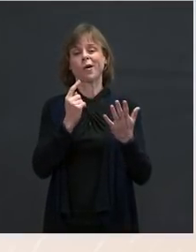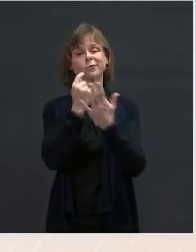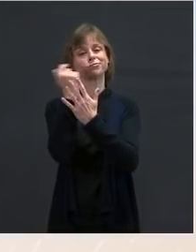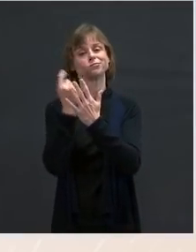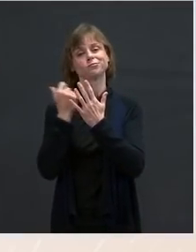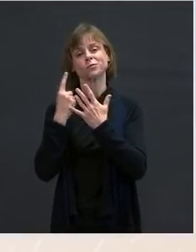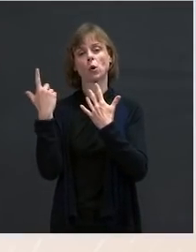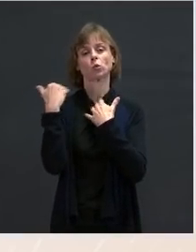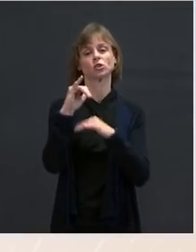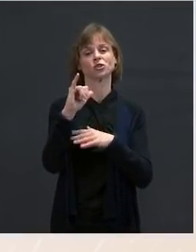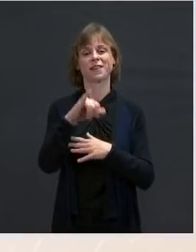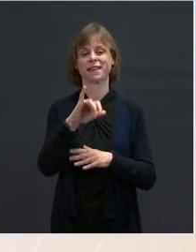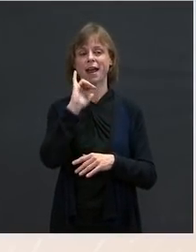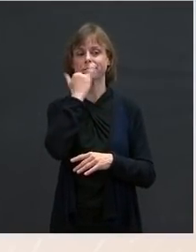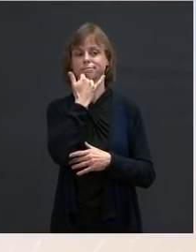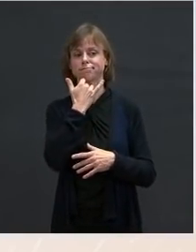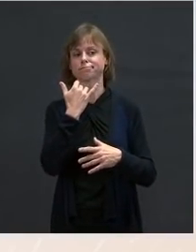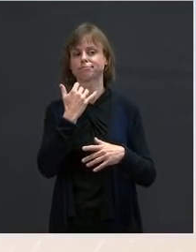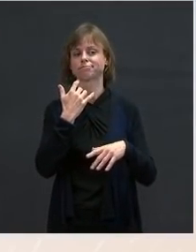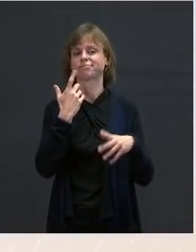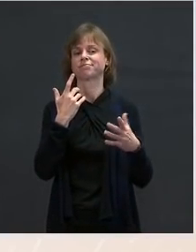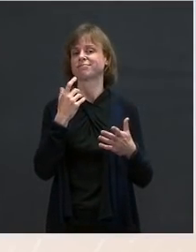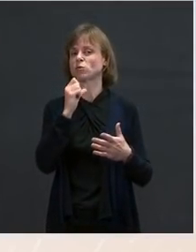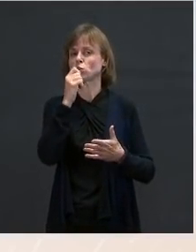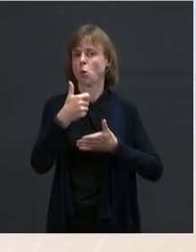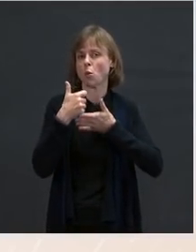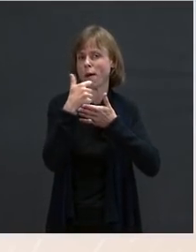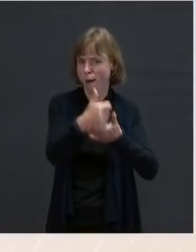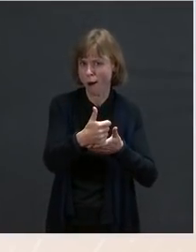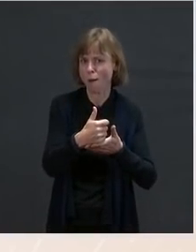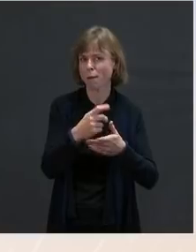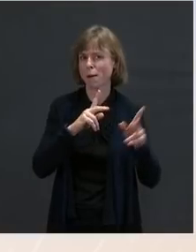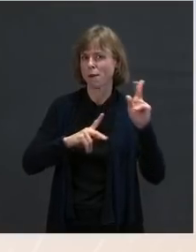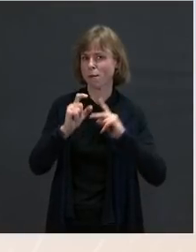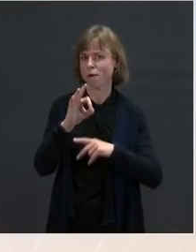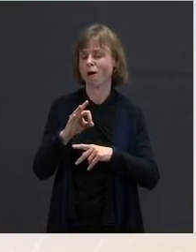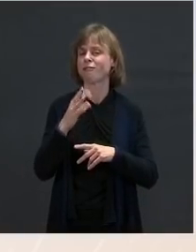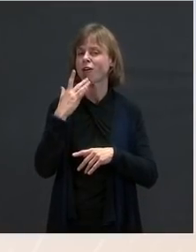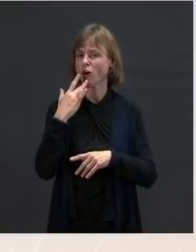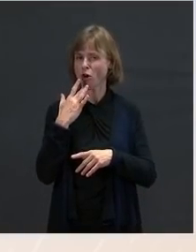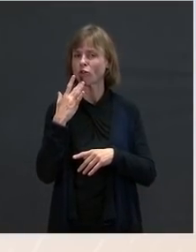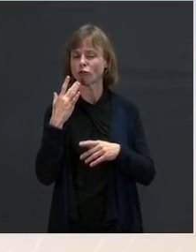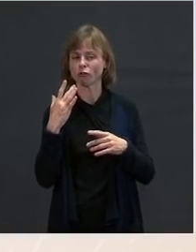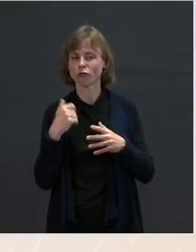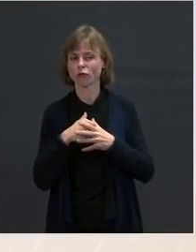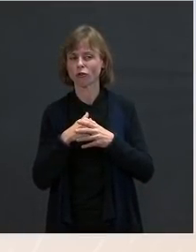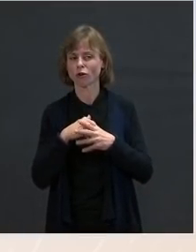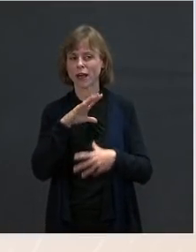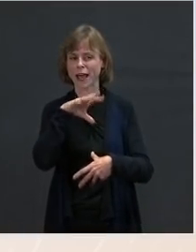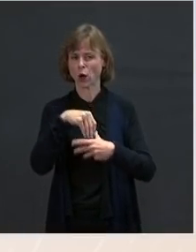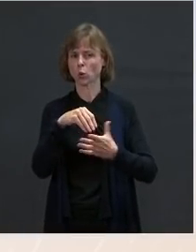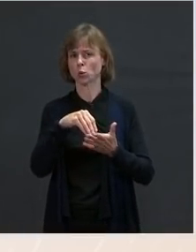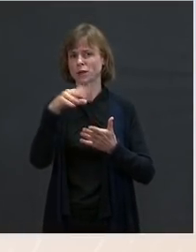including Americans who are behind on student loan payments and business owners who were formerly incarcerated for non-fraud convictions.